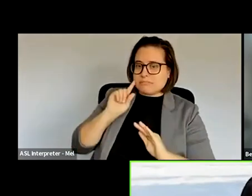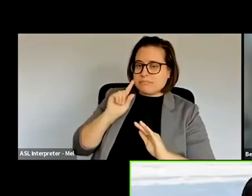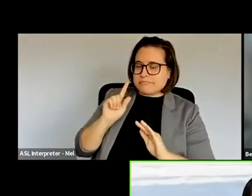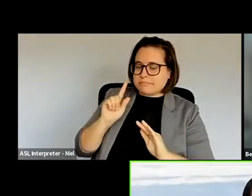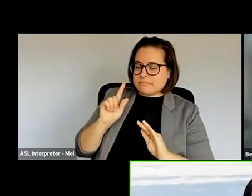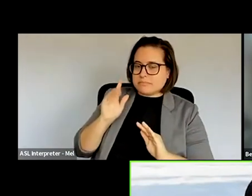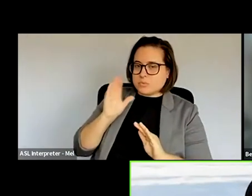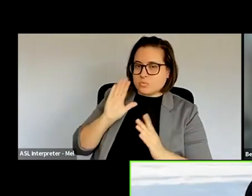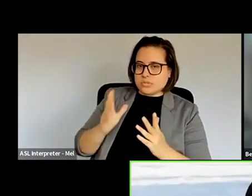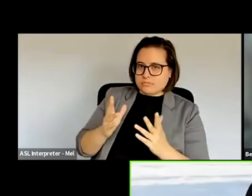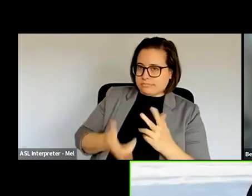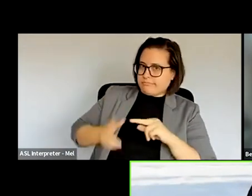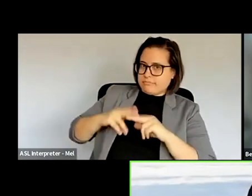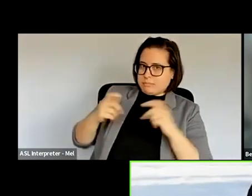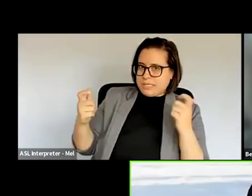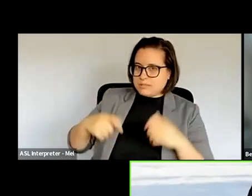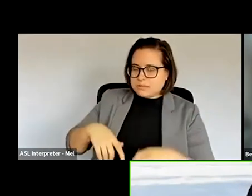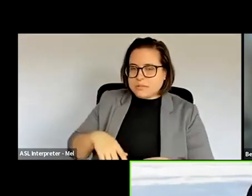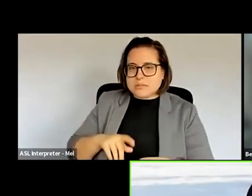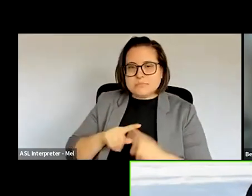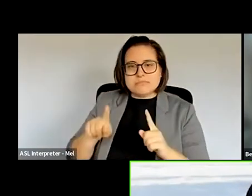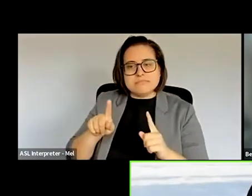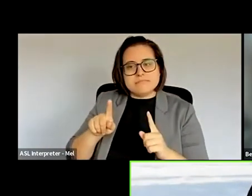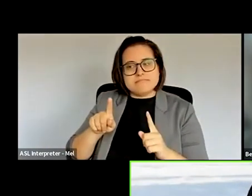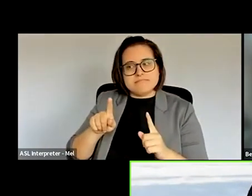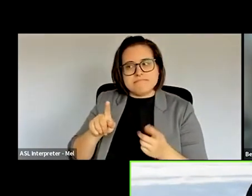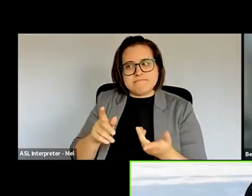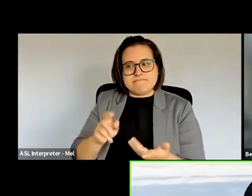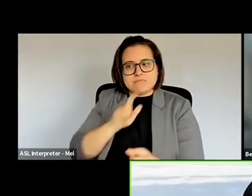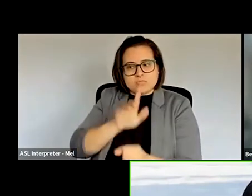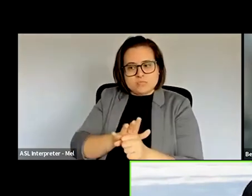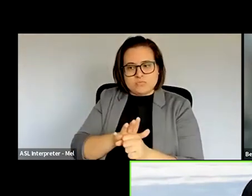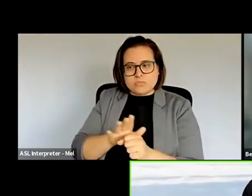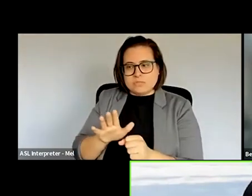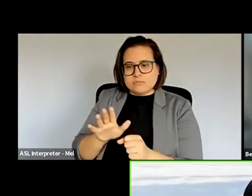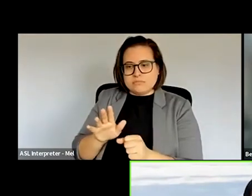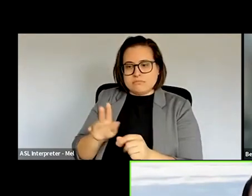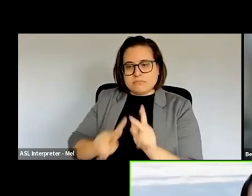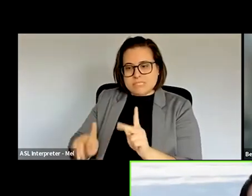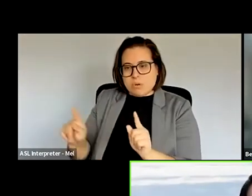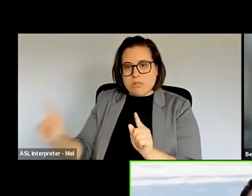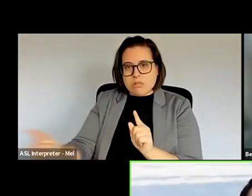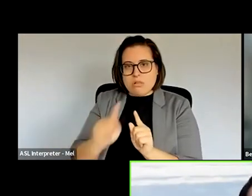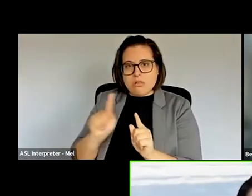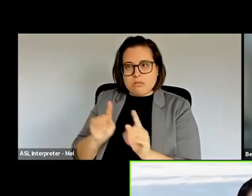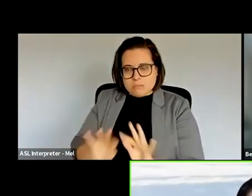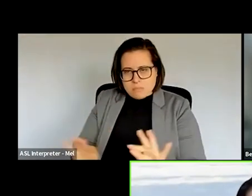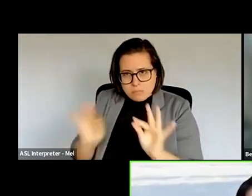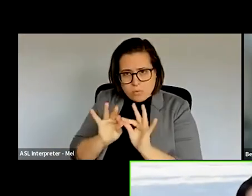make sure that there are lots of people who have important and useful and good things to